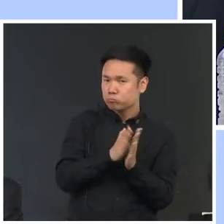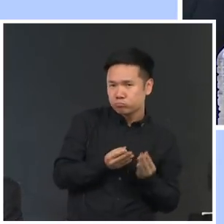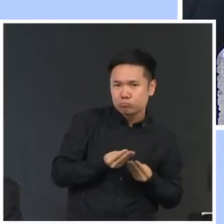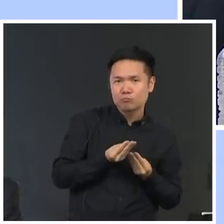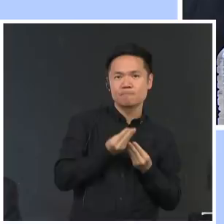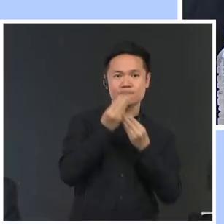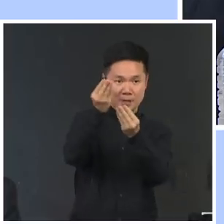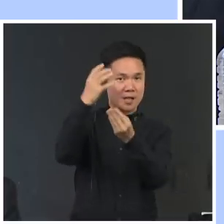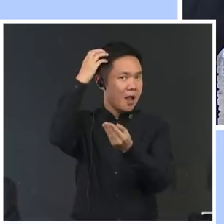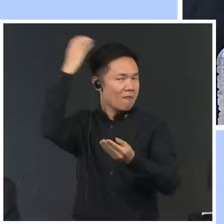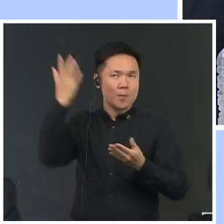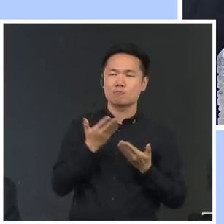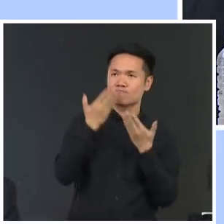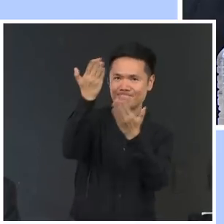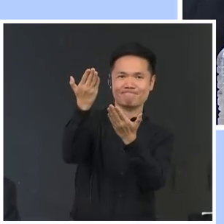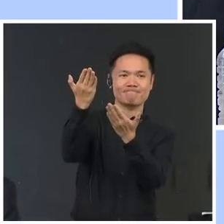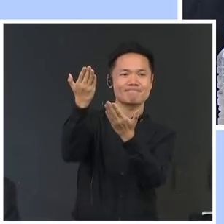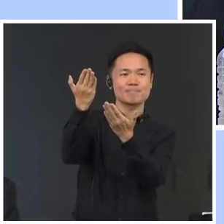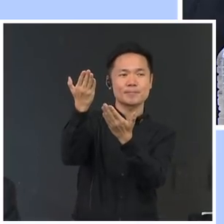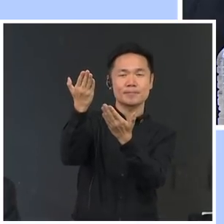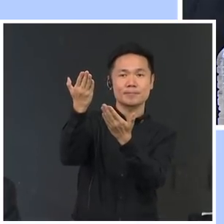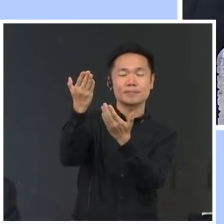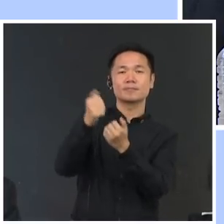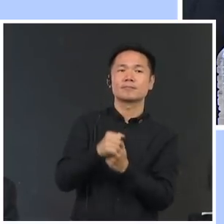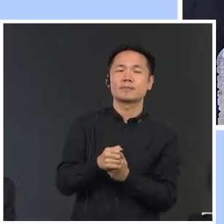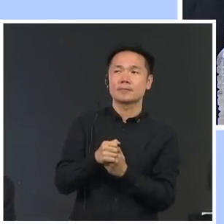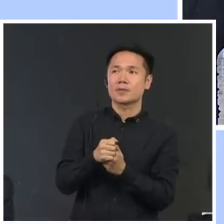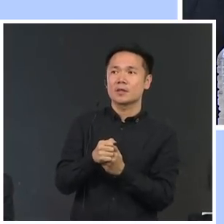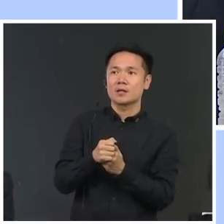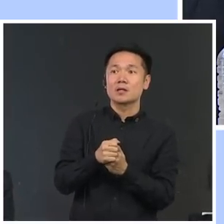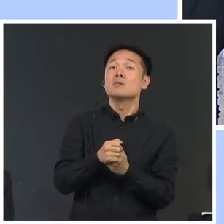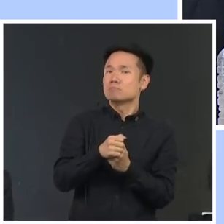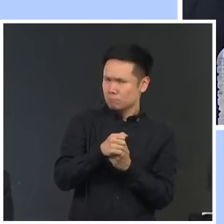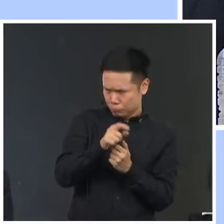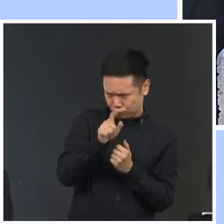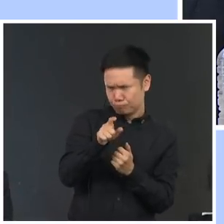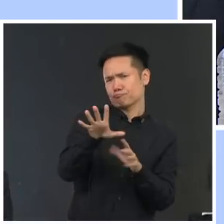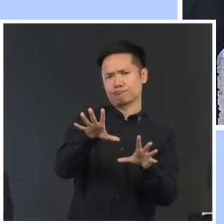It started from the north to the south,